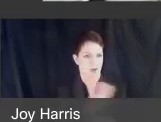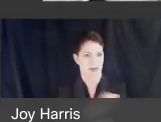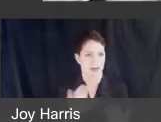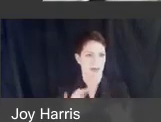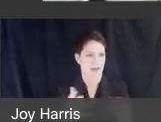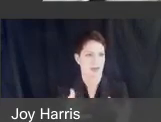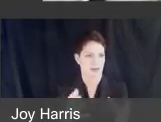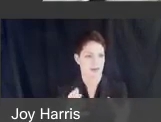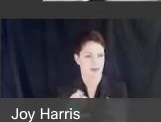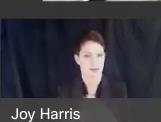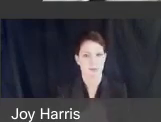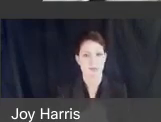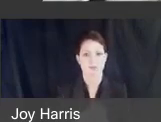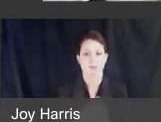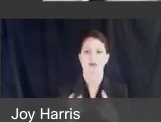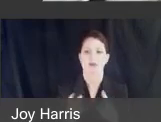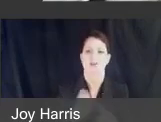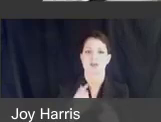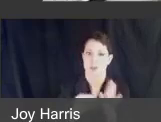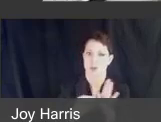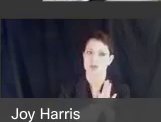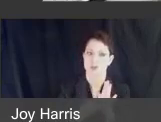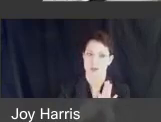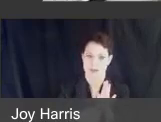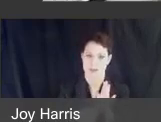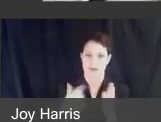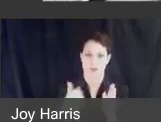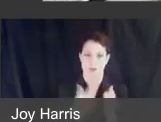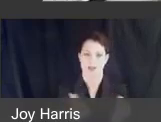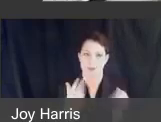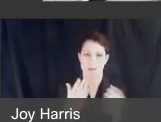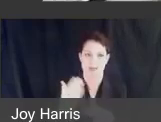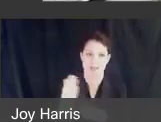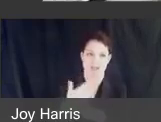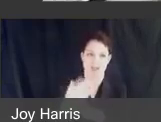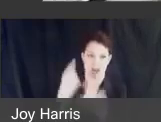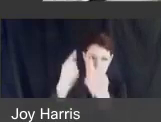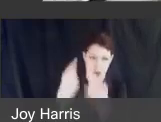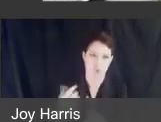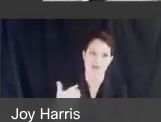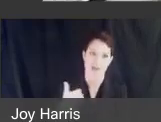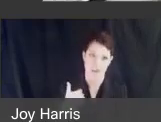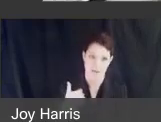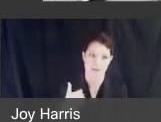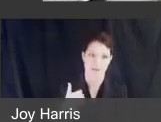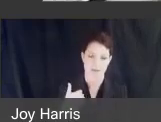[Commissioner Arkoosh] Well first I want to stress that we have a number of shared goals, that includes getting this